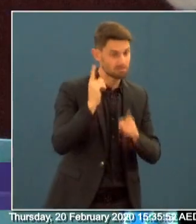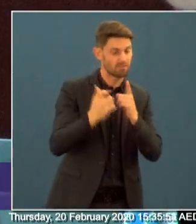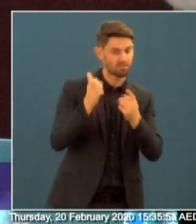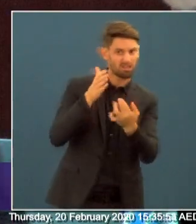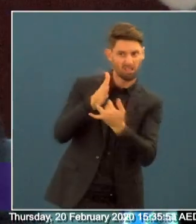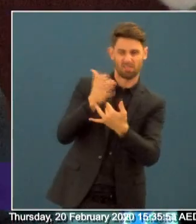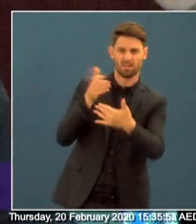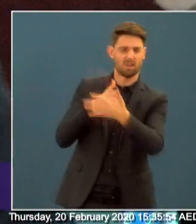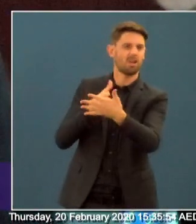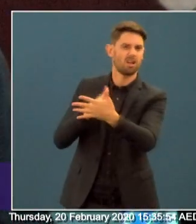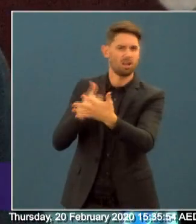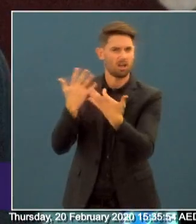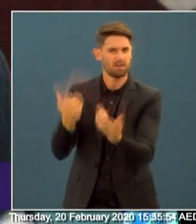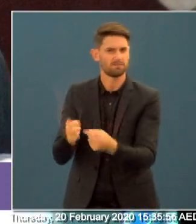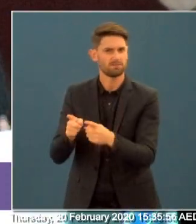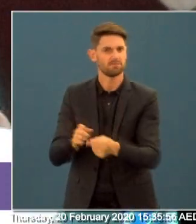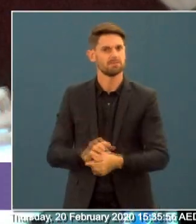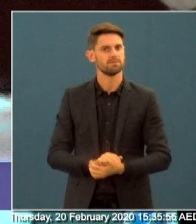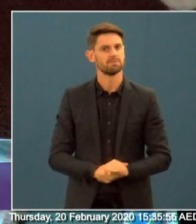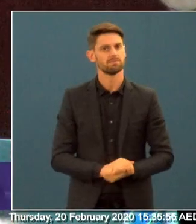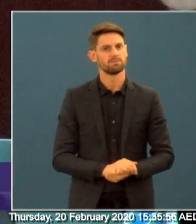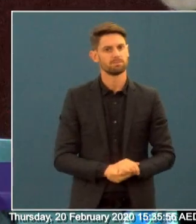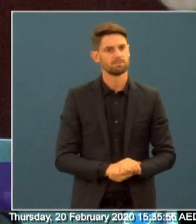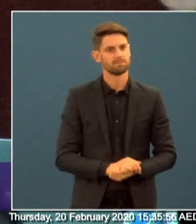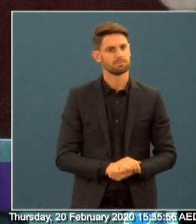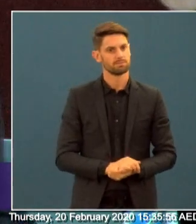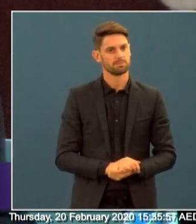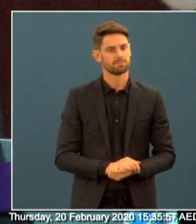And you've said in your statement that there are